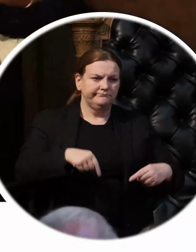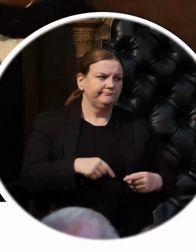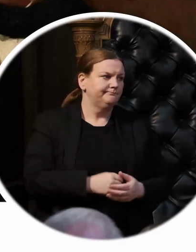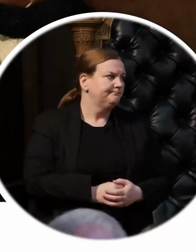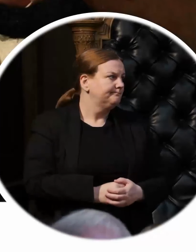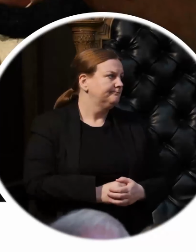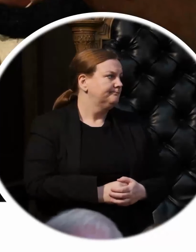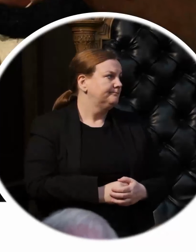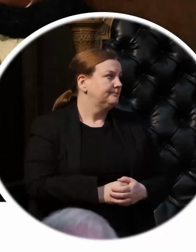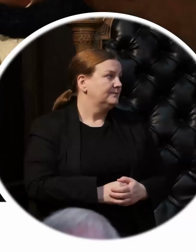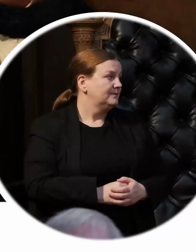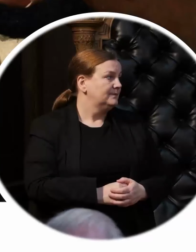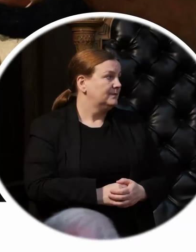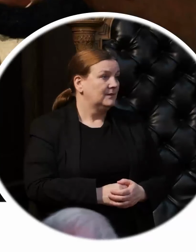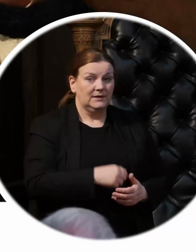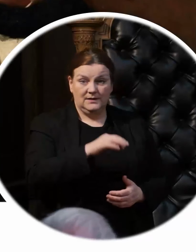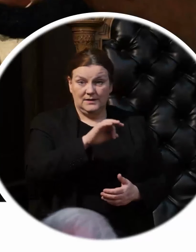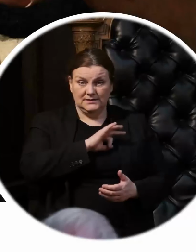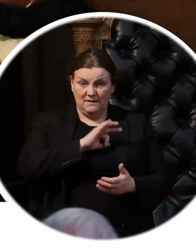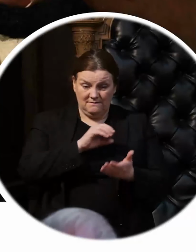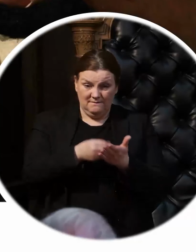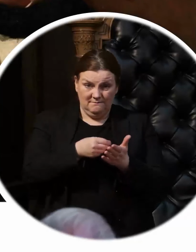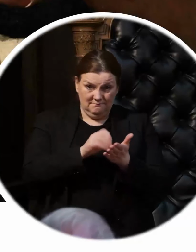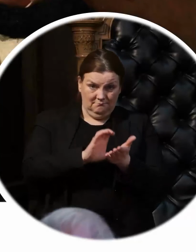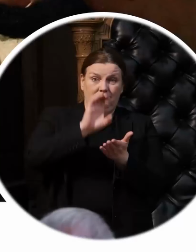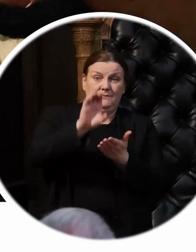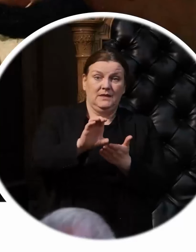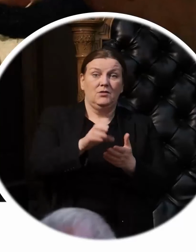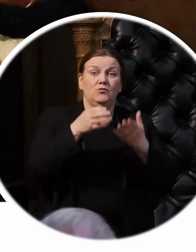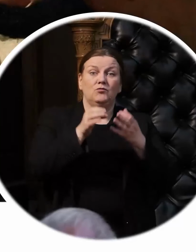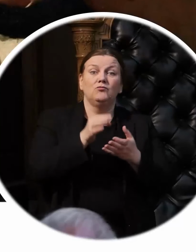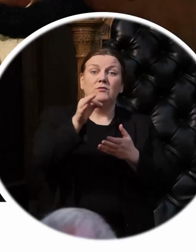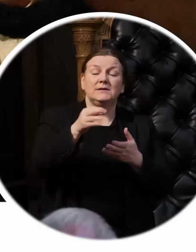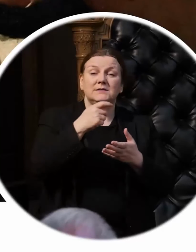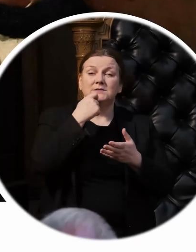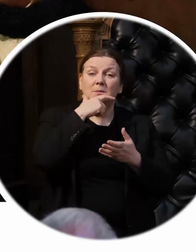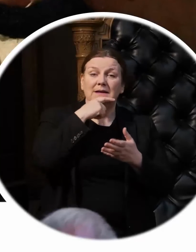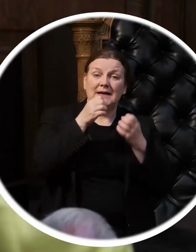He also completely self financed the Great Dublin Exhibition which was in 1853.